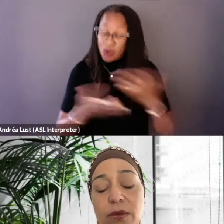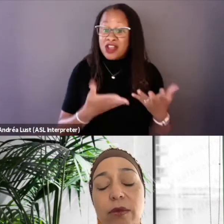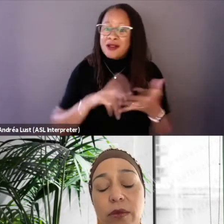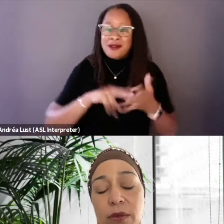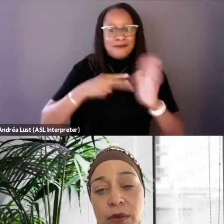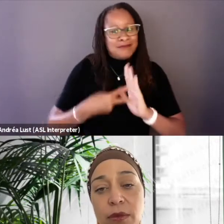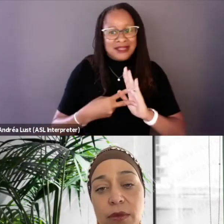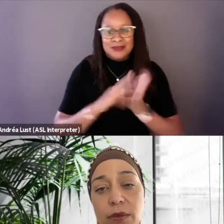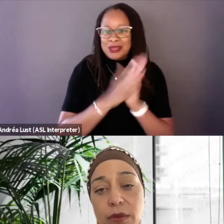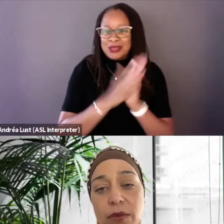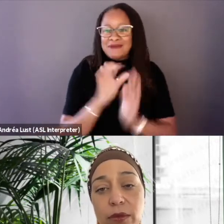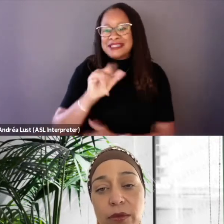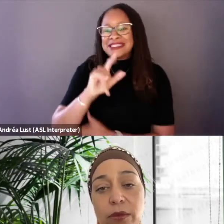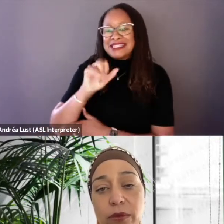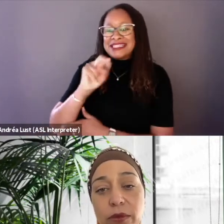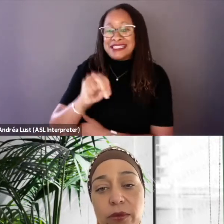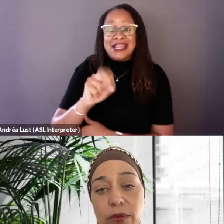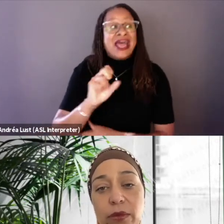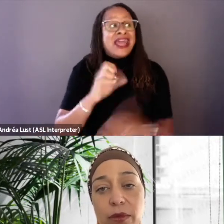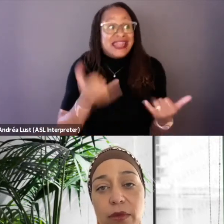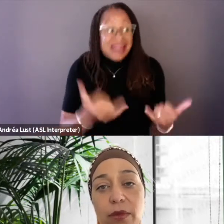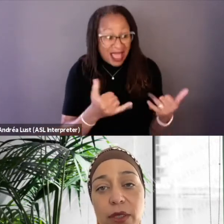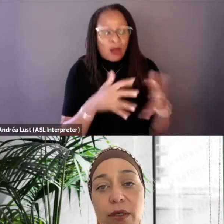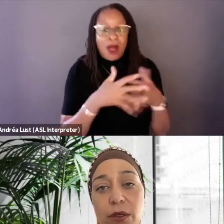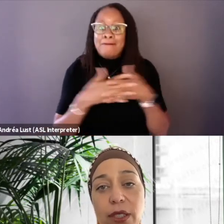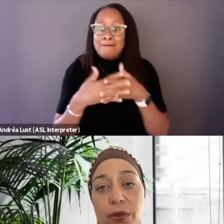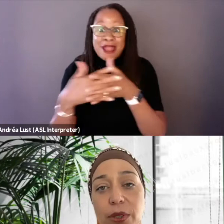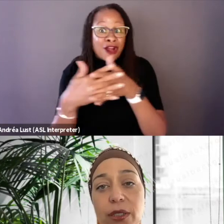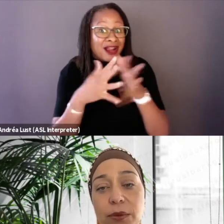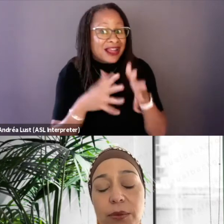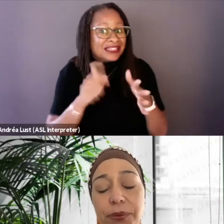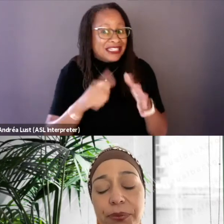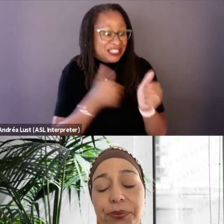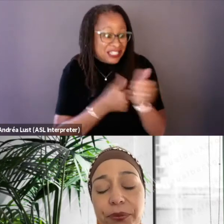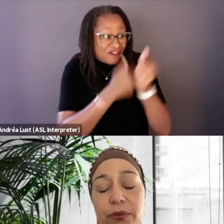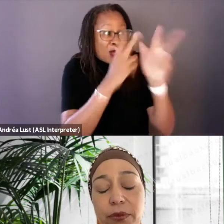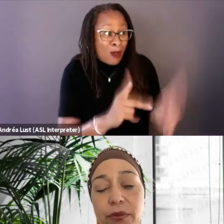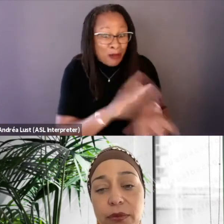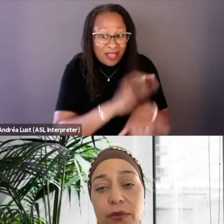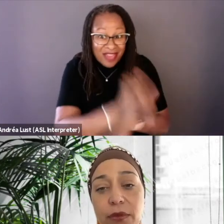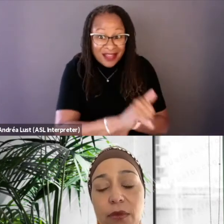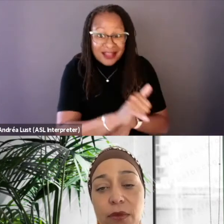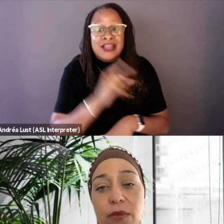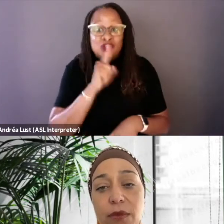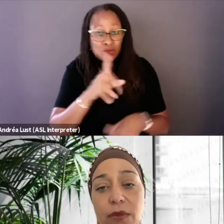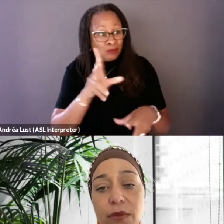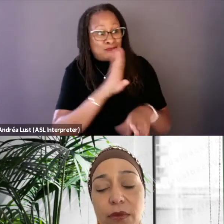Now you've got to get America to actually act that way. That's right. And making it clear that, yeah,